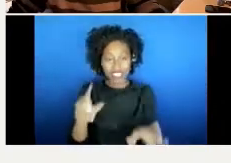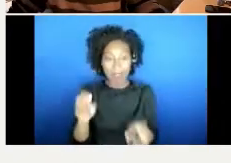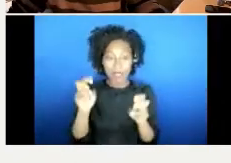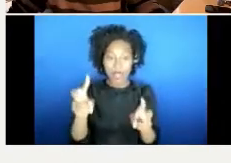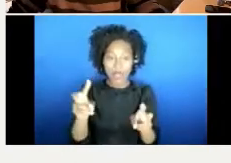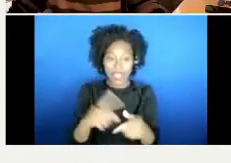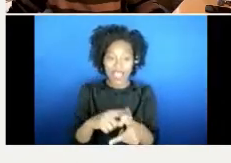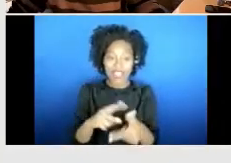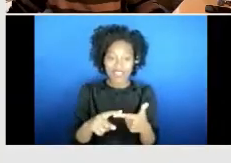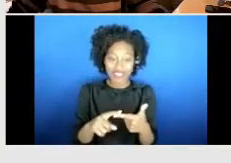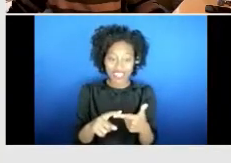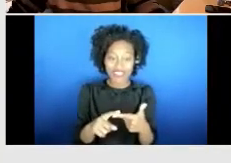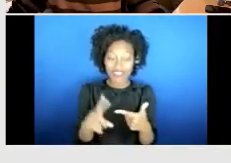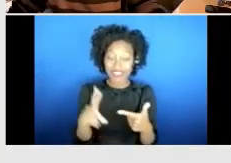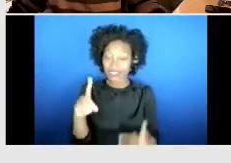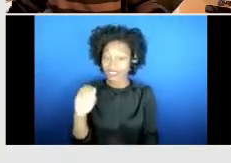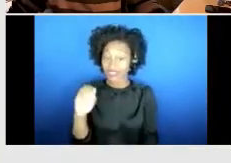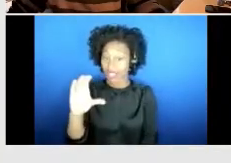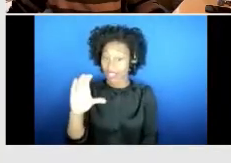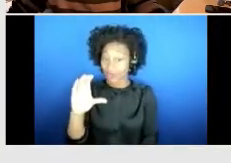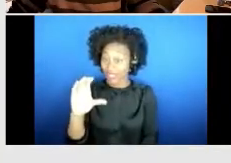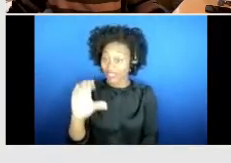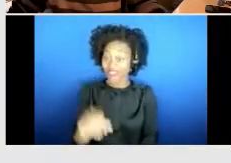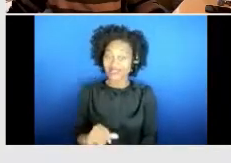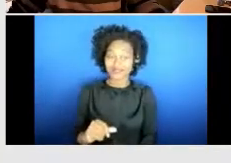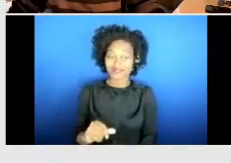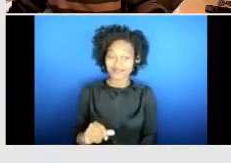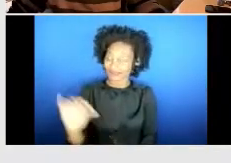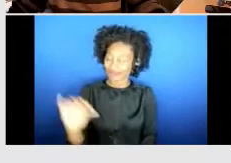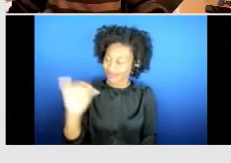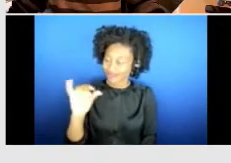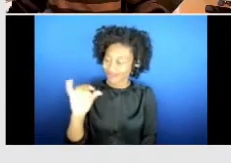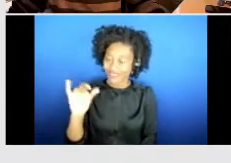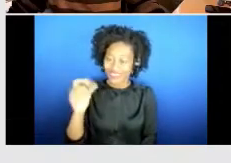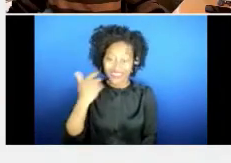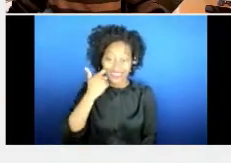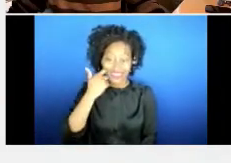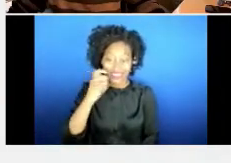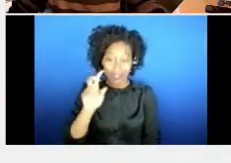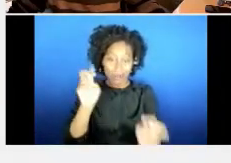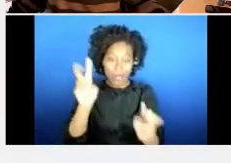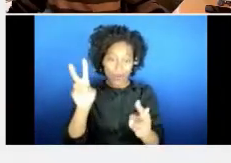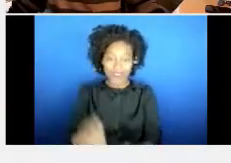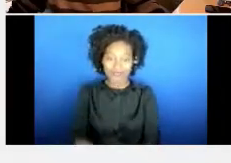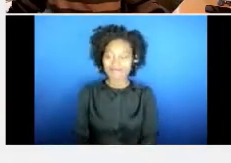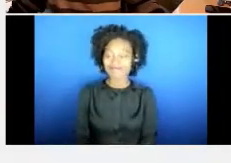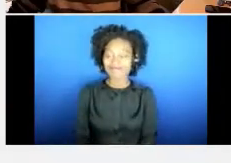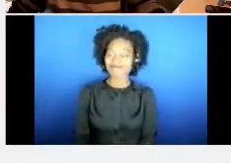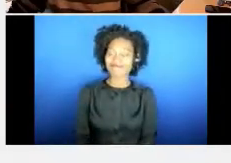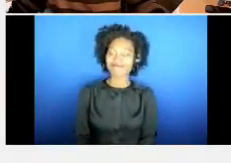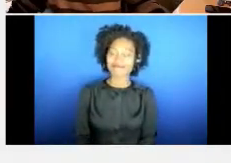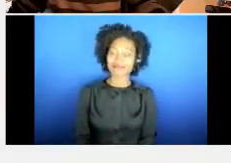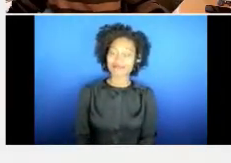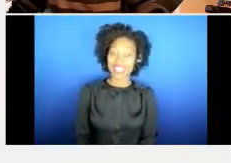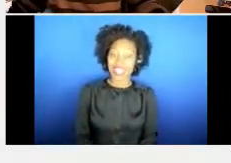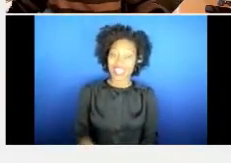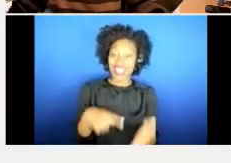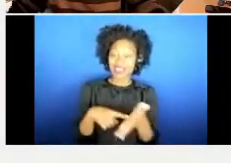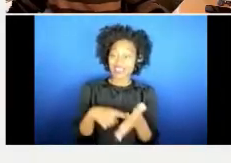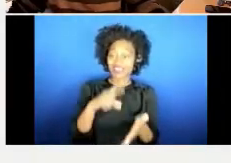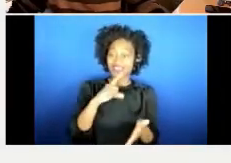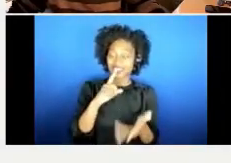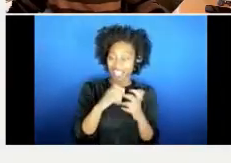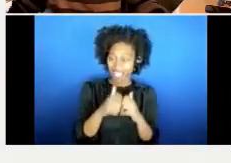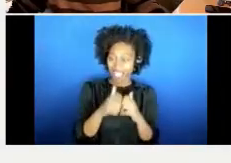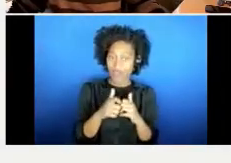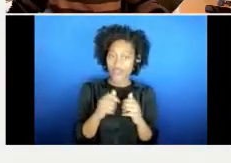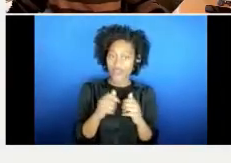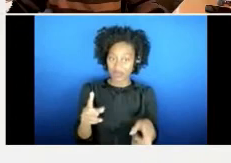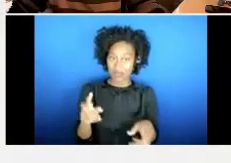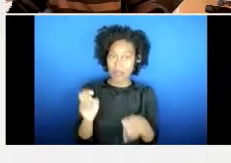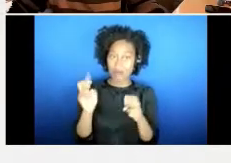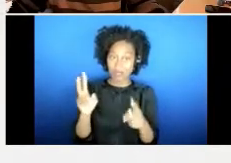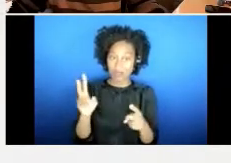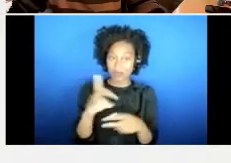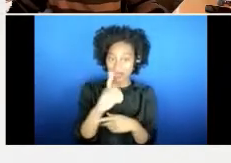the document I just uploaded. So this is how you upload a document or an image within your